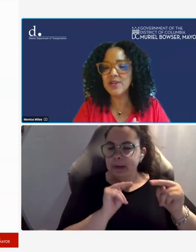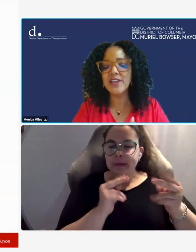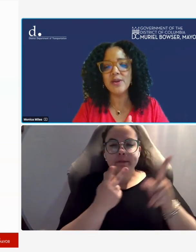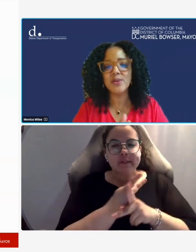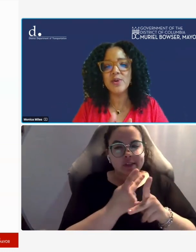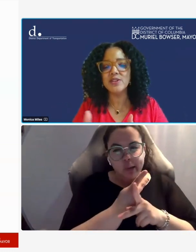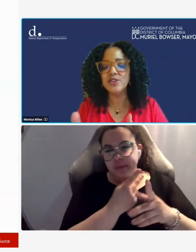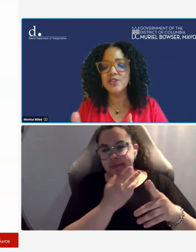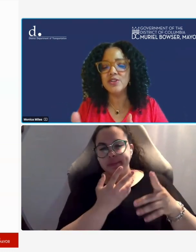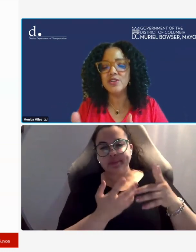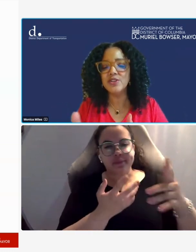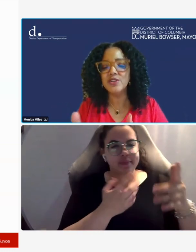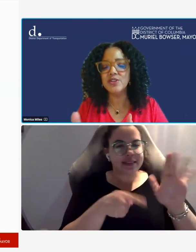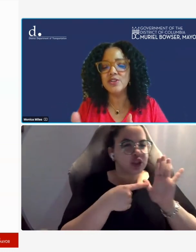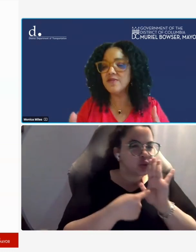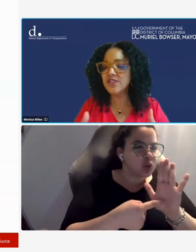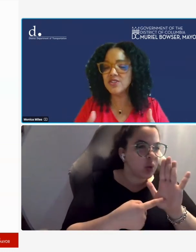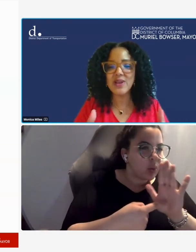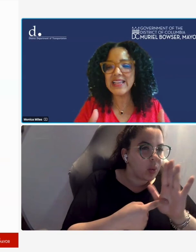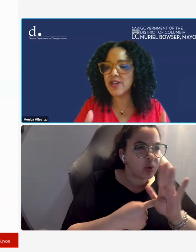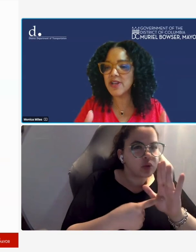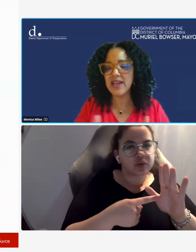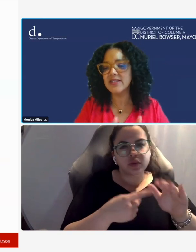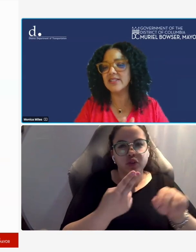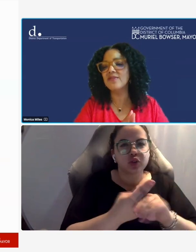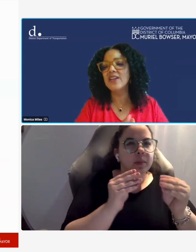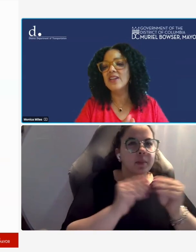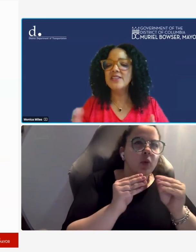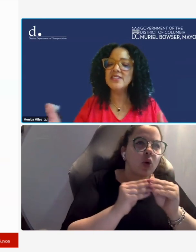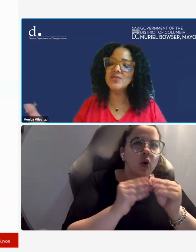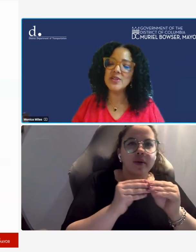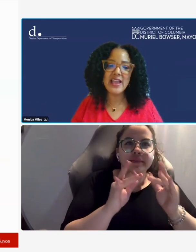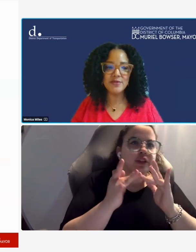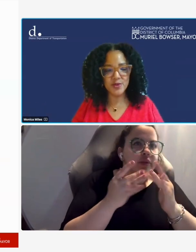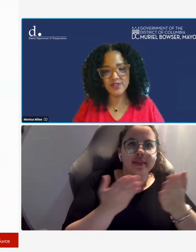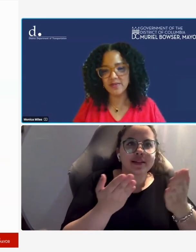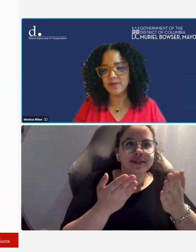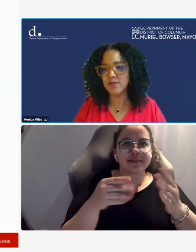know on using more conventional internet kind of stuff this is what the average person will